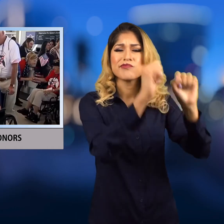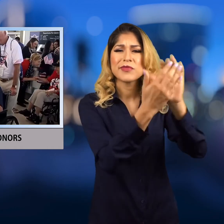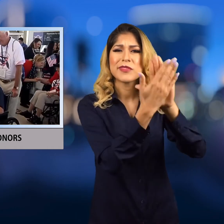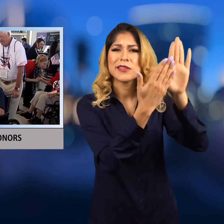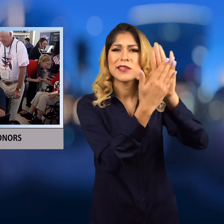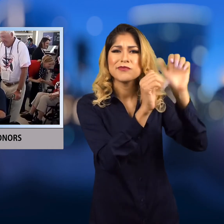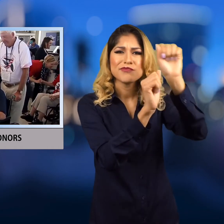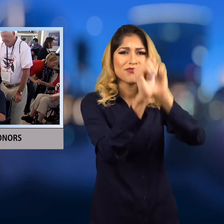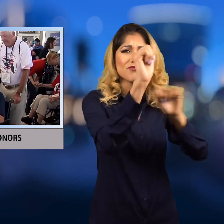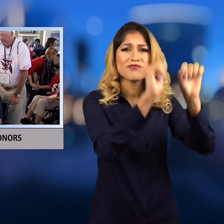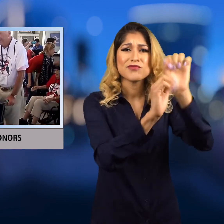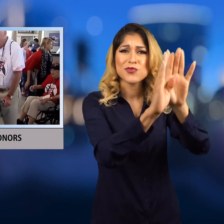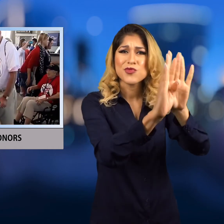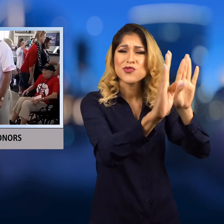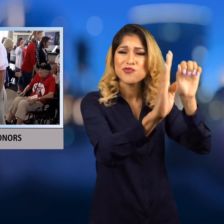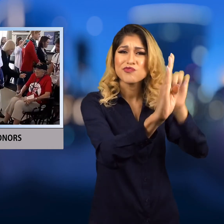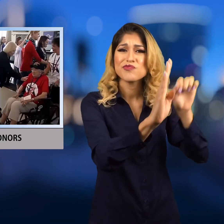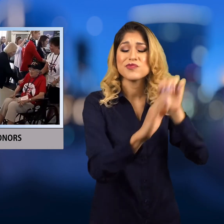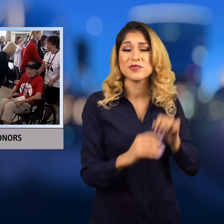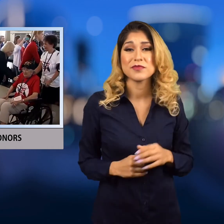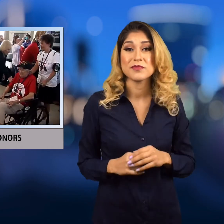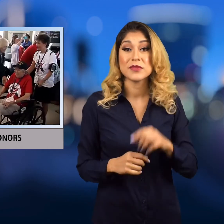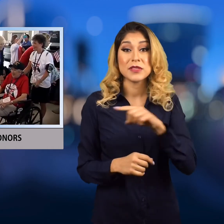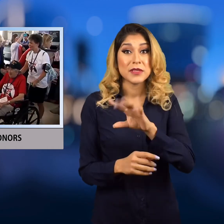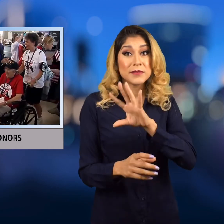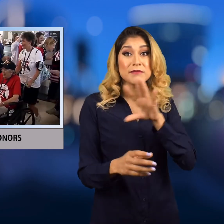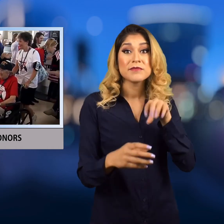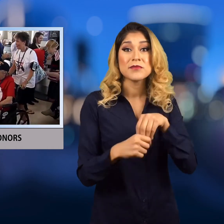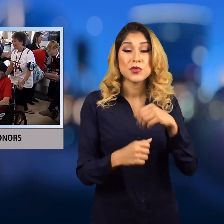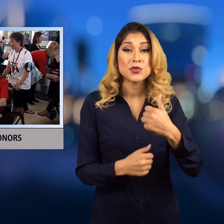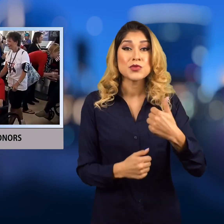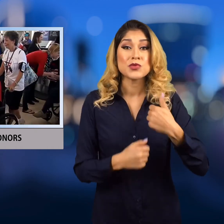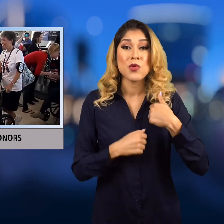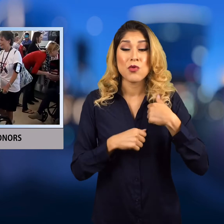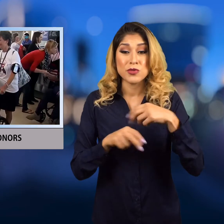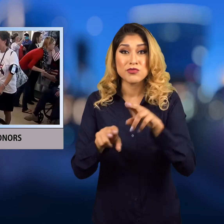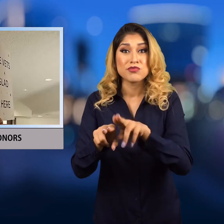the wall at the Vietnam Veterans Memorial and he participated in a